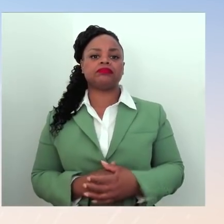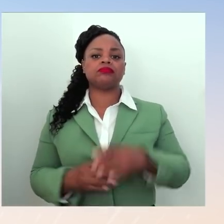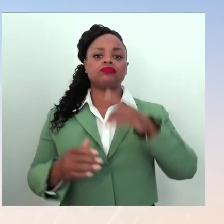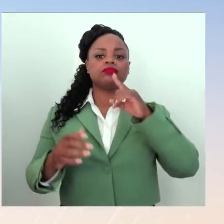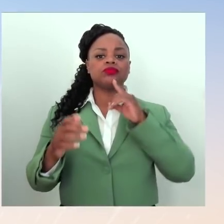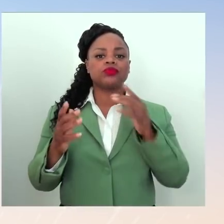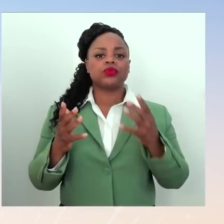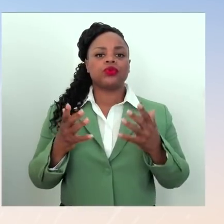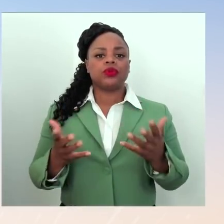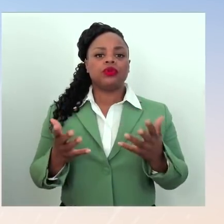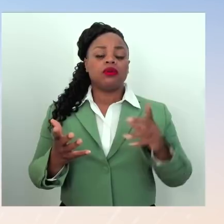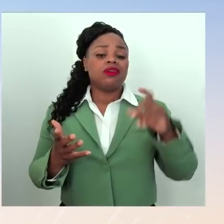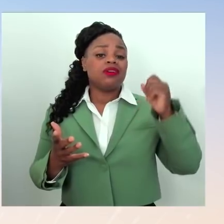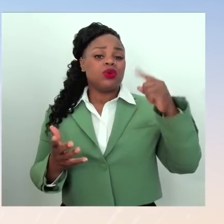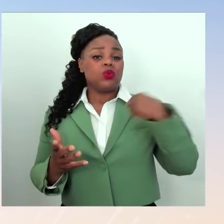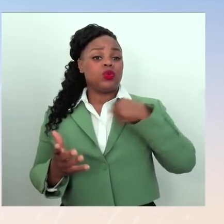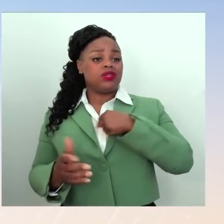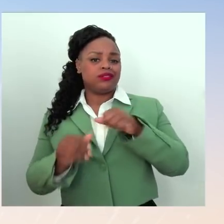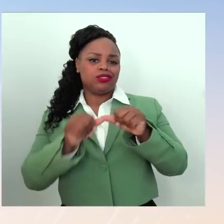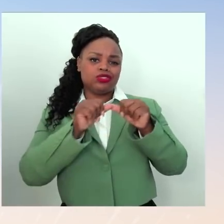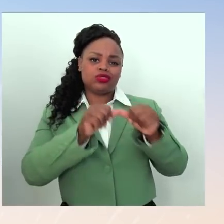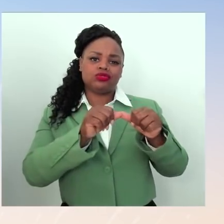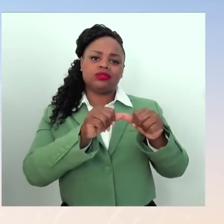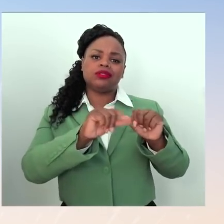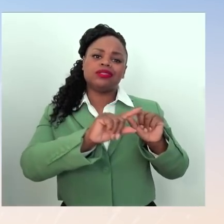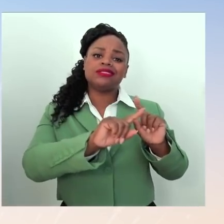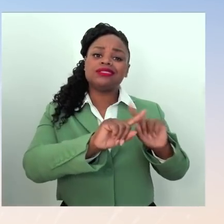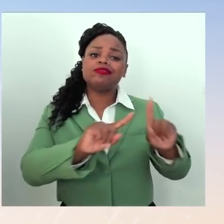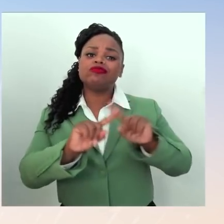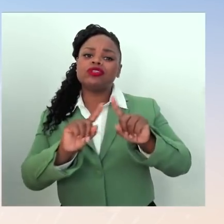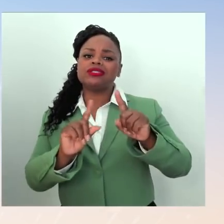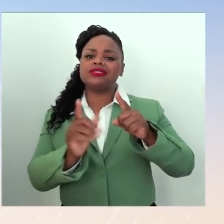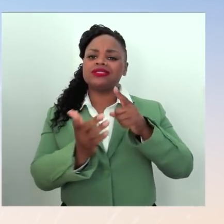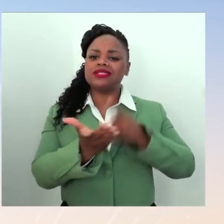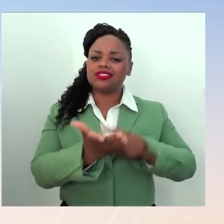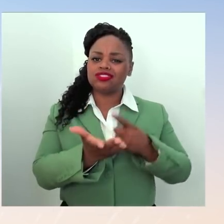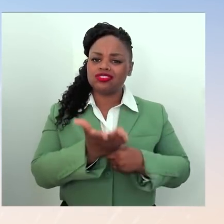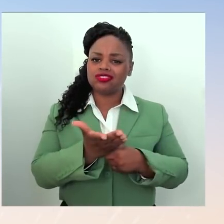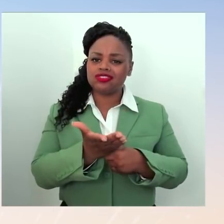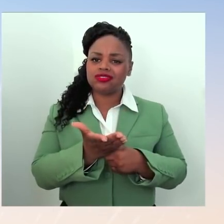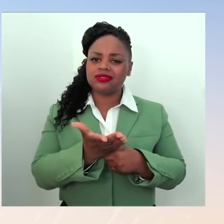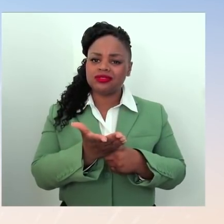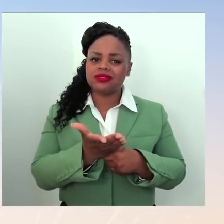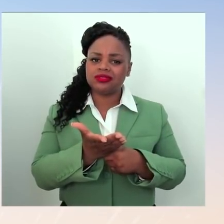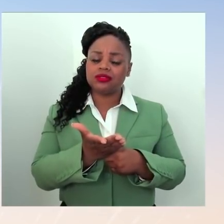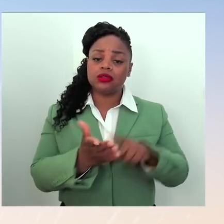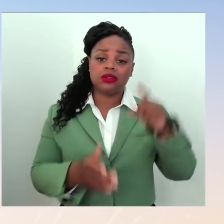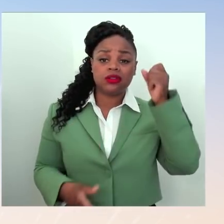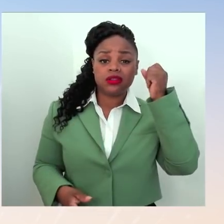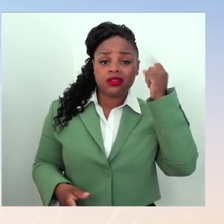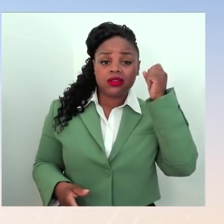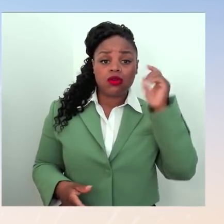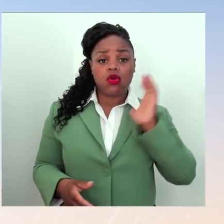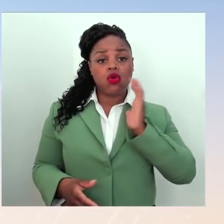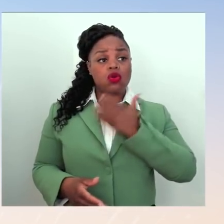And part of our focus is also on the health and welfare of detained U.S. citizens -- while a separate process,